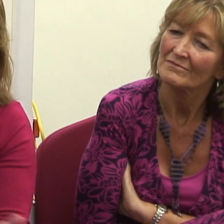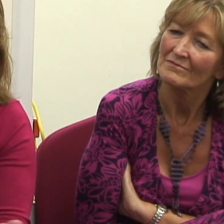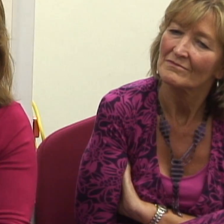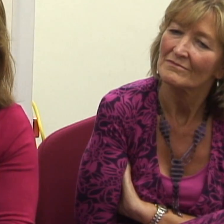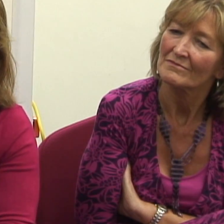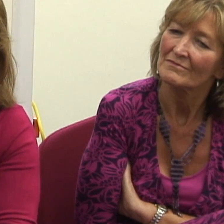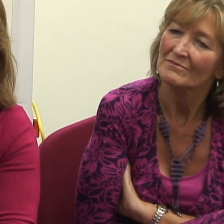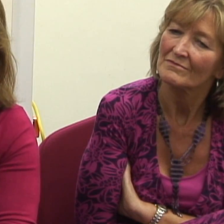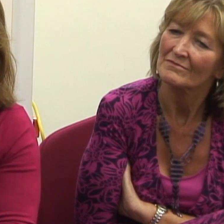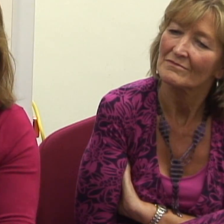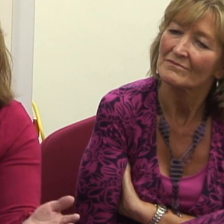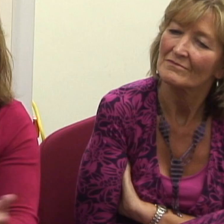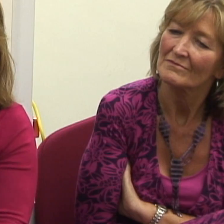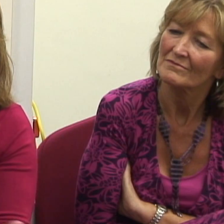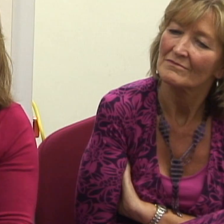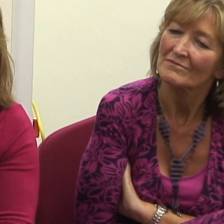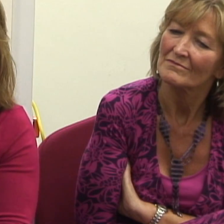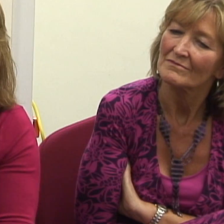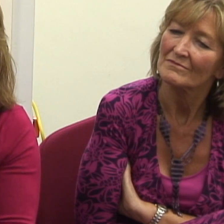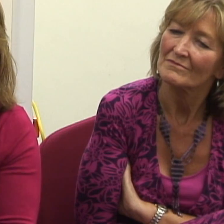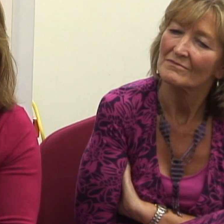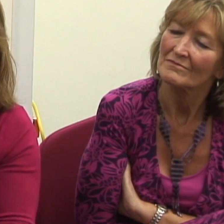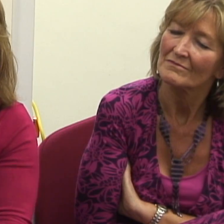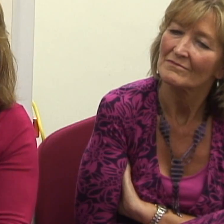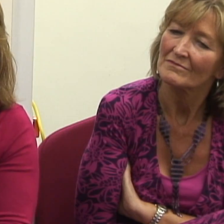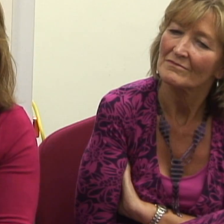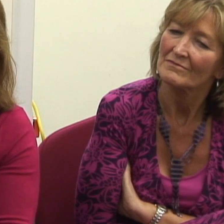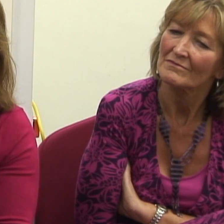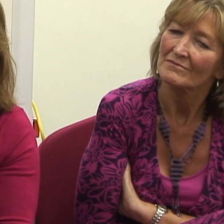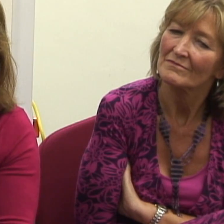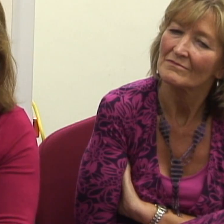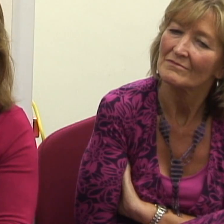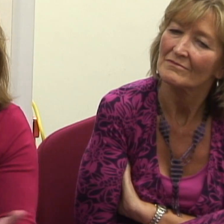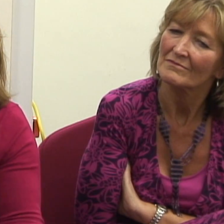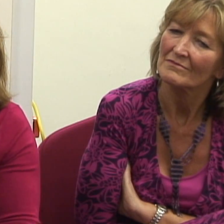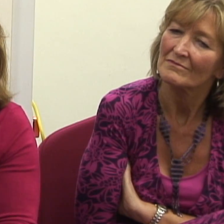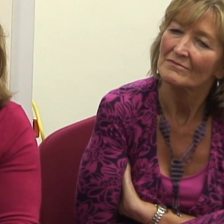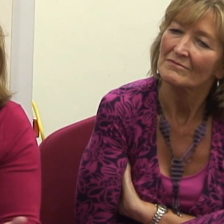a good balance and care and control with people with learning disabilities, again, that’s